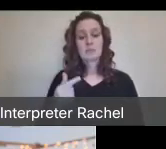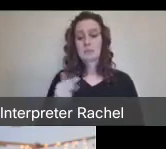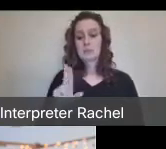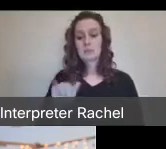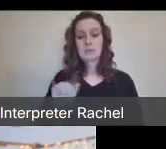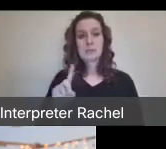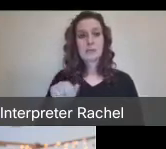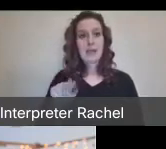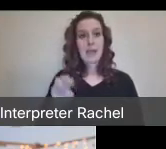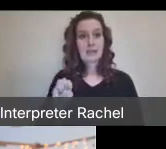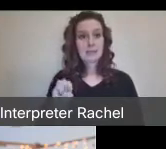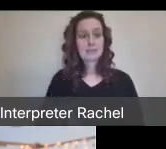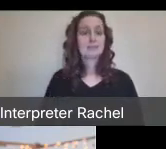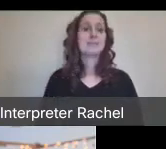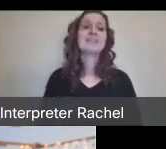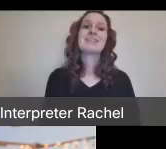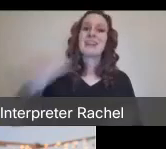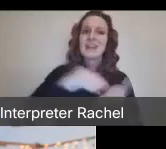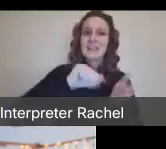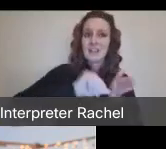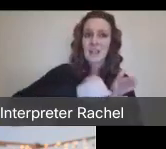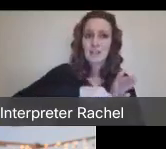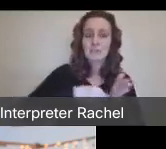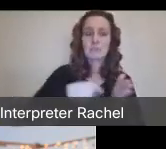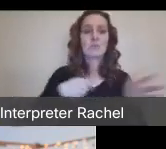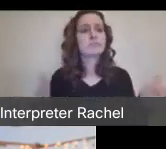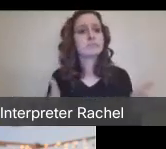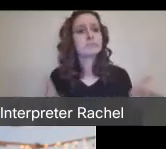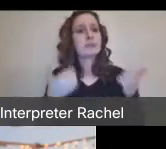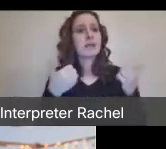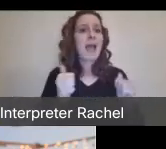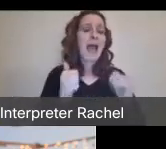and again, we just want to urge any facility considering an event or